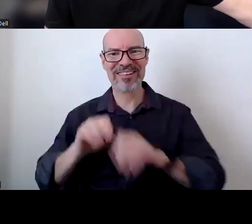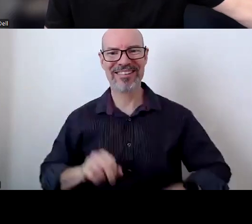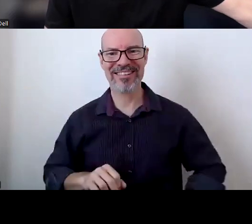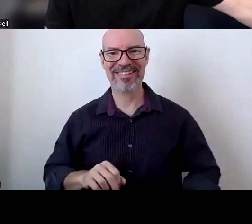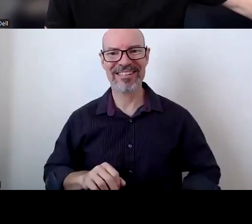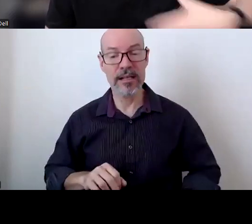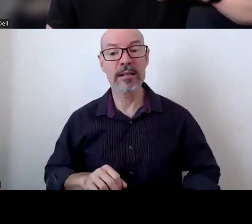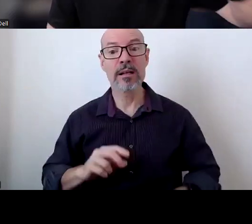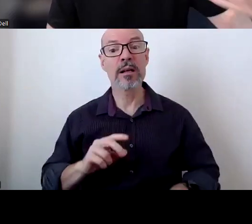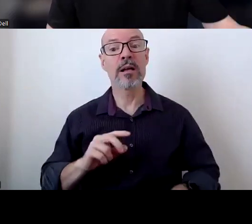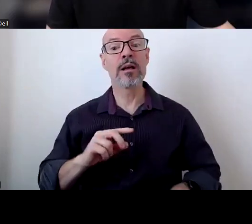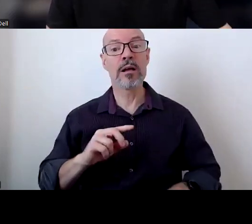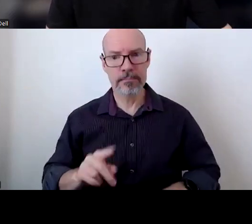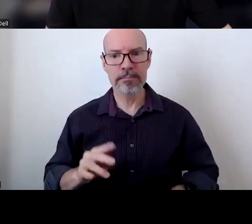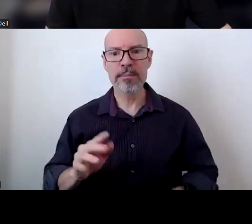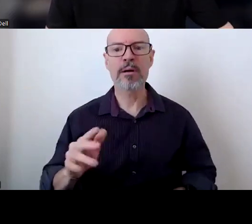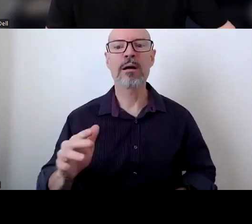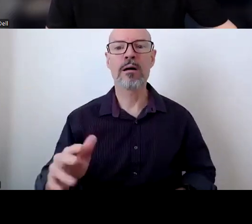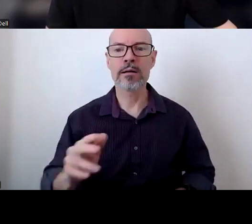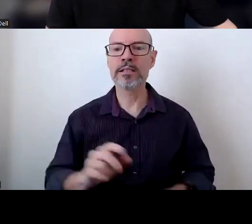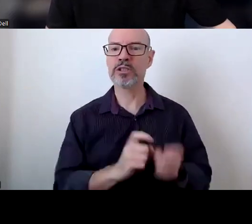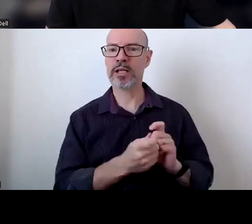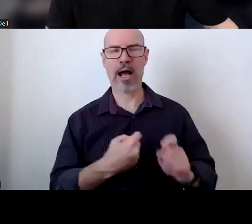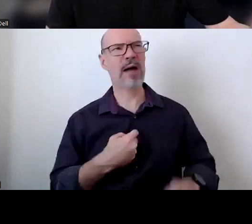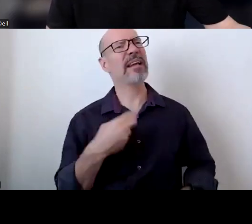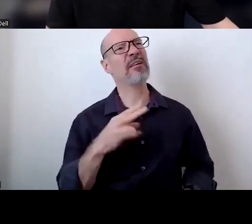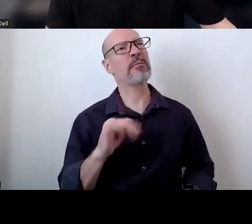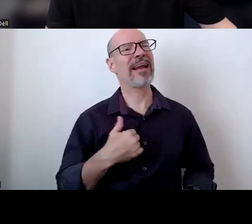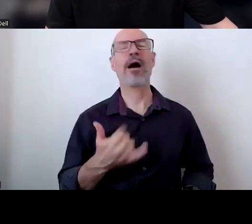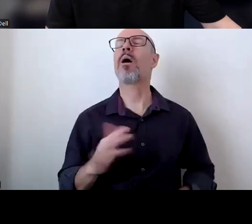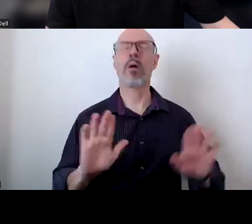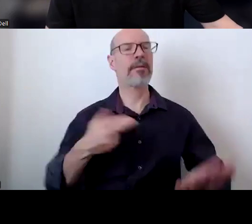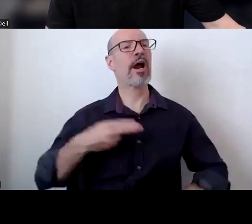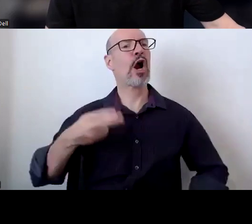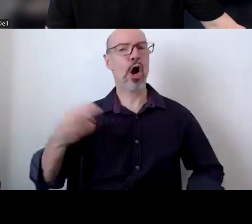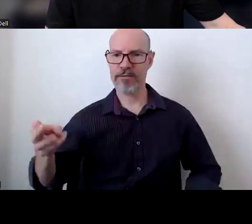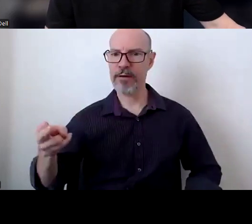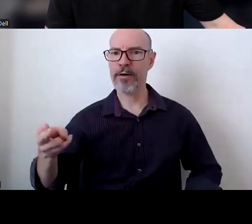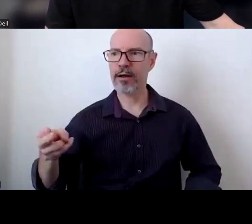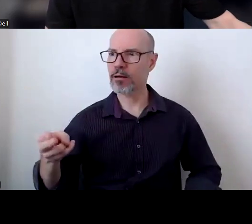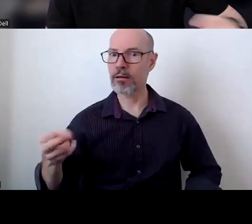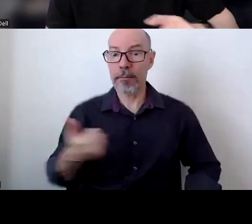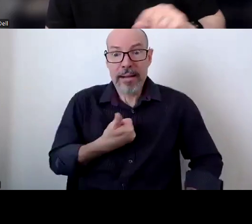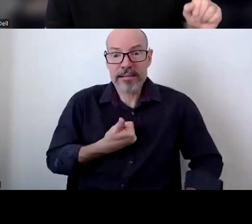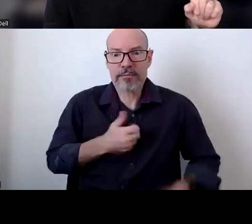Believe it or not, it will matter to people. Once they stop refer to themselves as hearing impaired and call themselves hard of